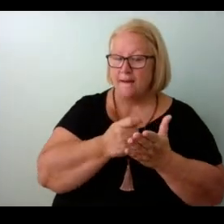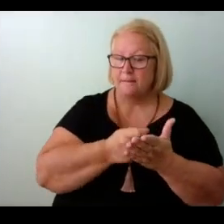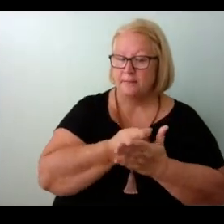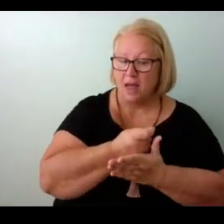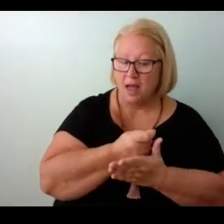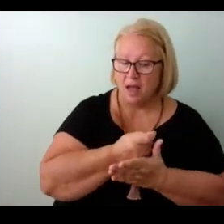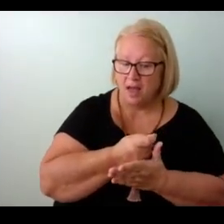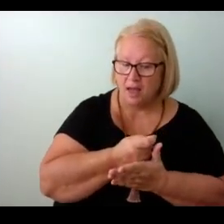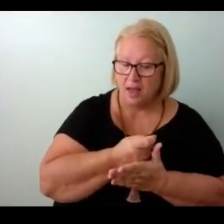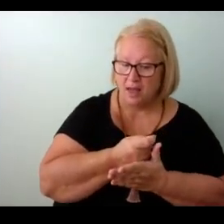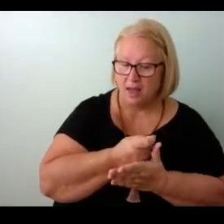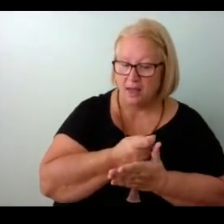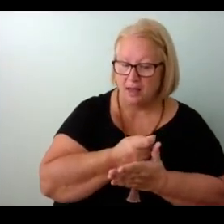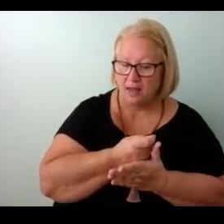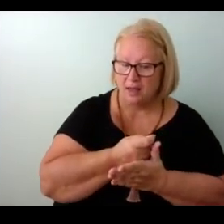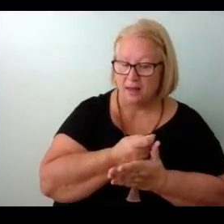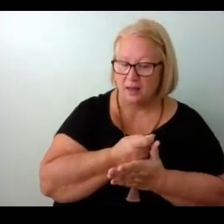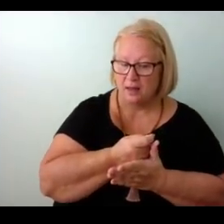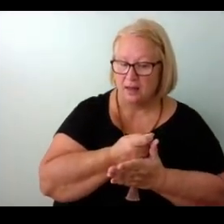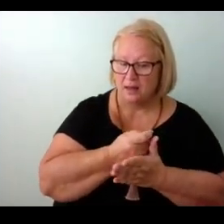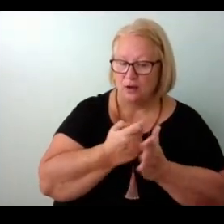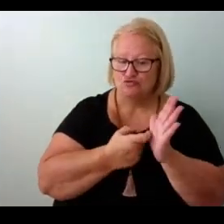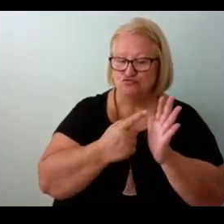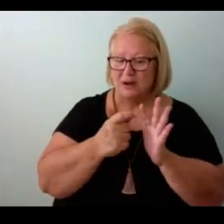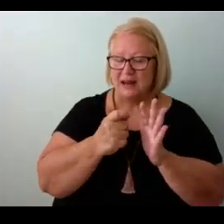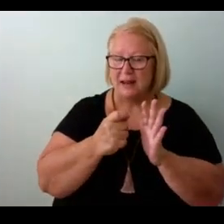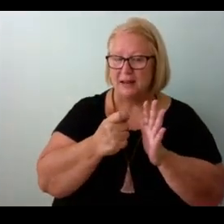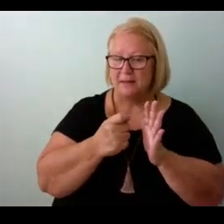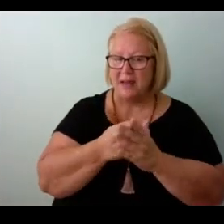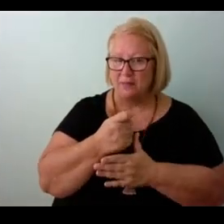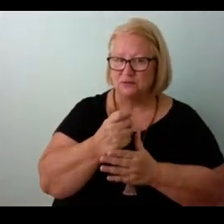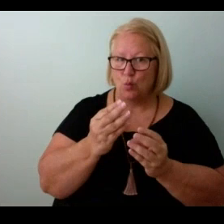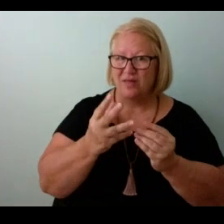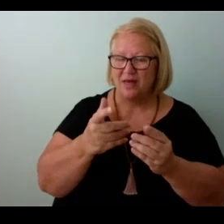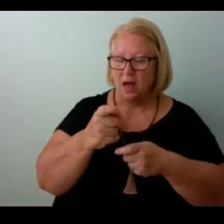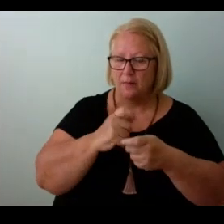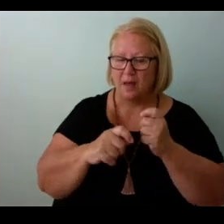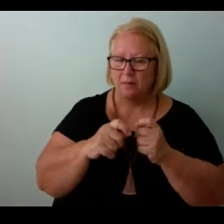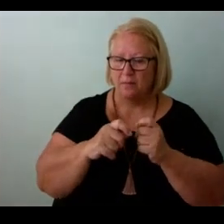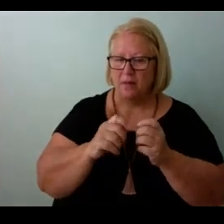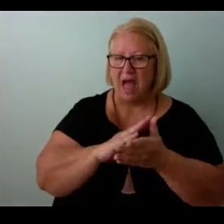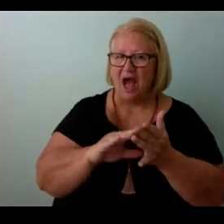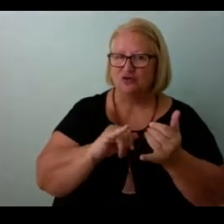without being put in substantial financial hardship and if you're somebody as being on